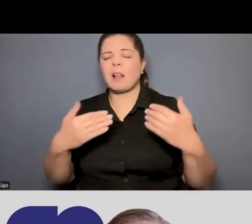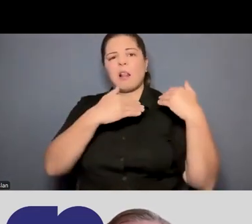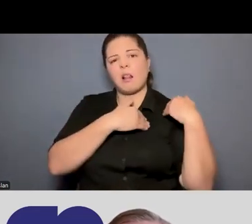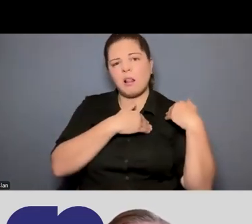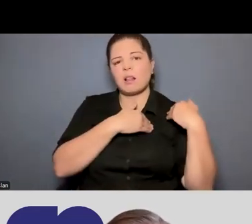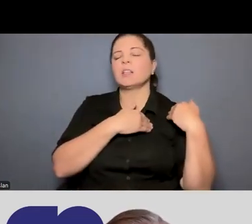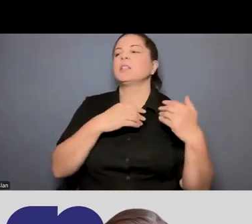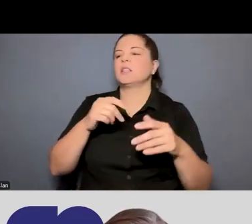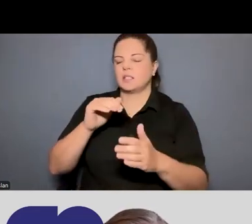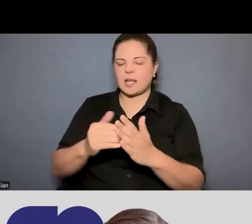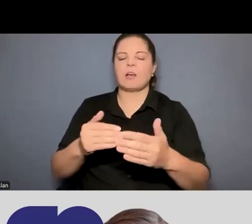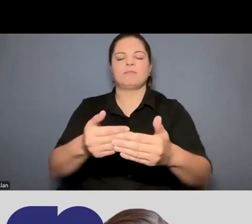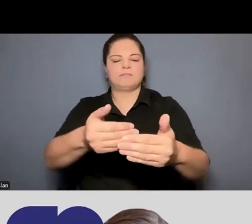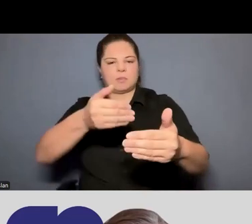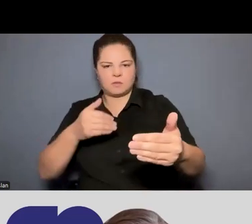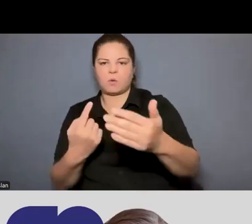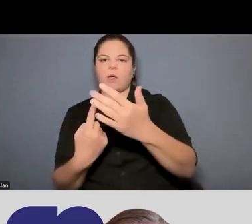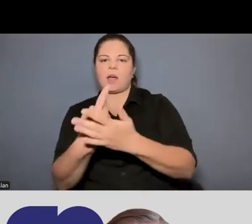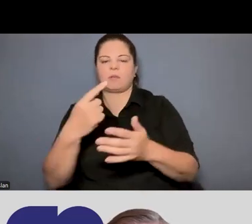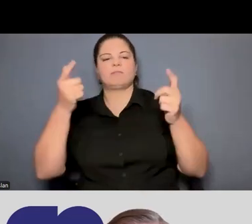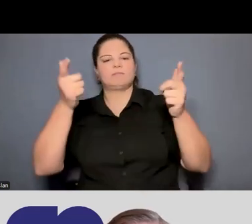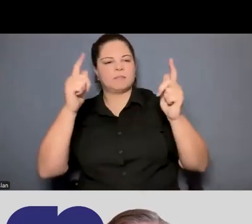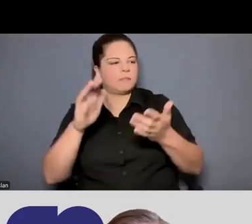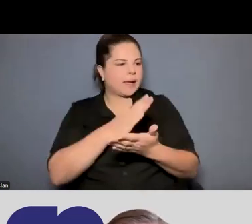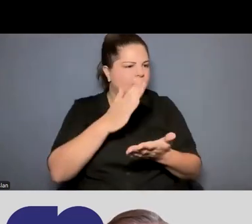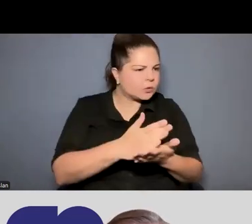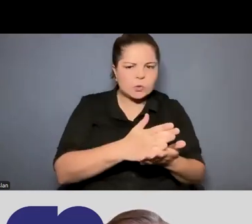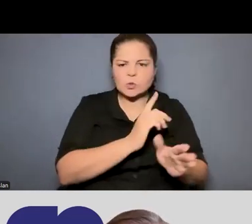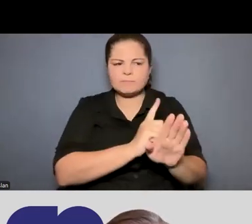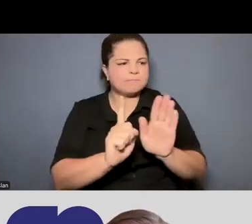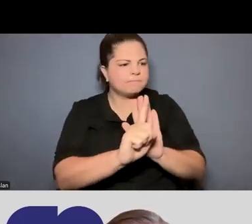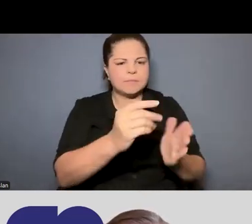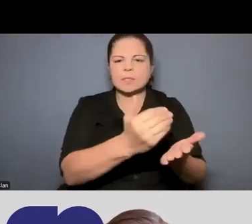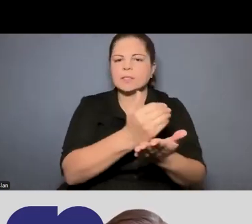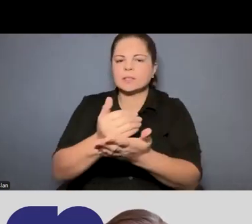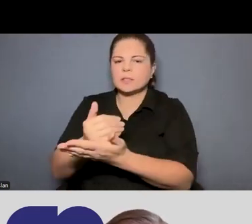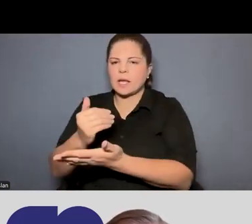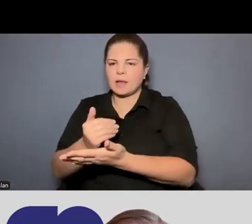is safe and inclusive for all their workers and to continually assess and evaluate if they